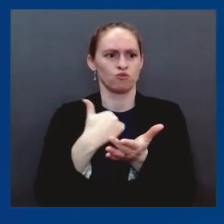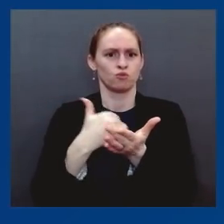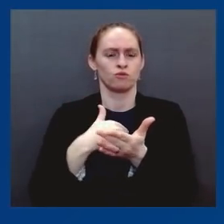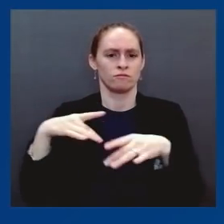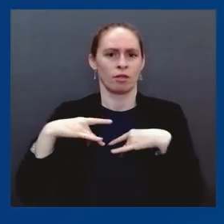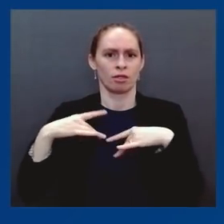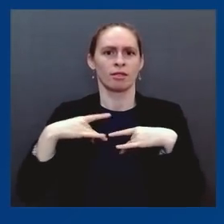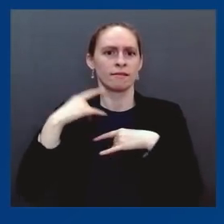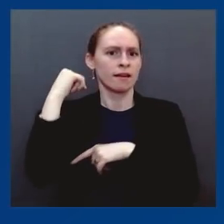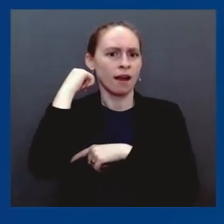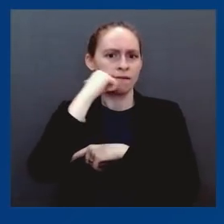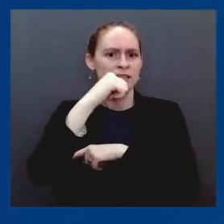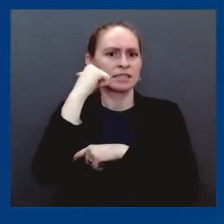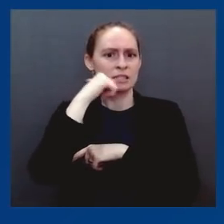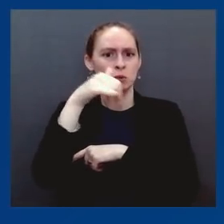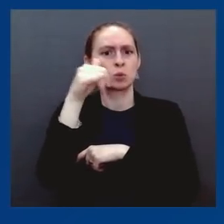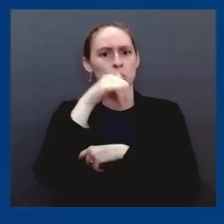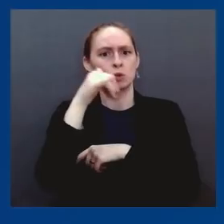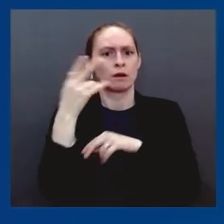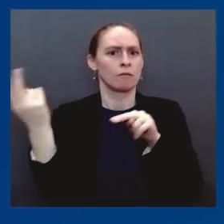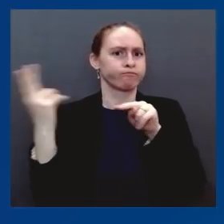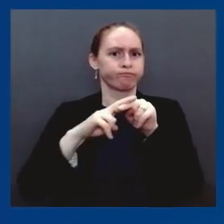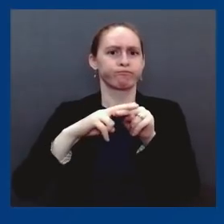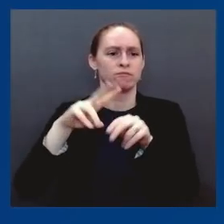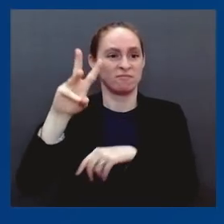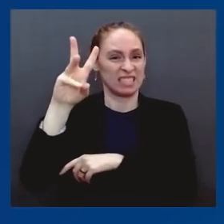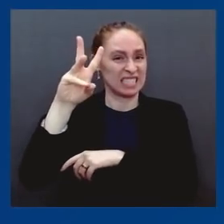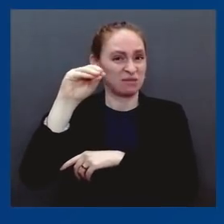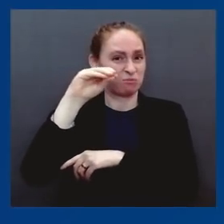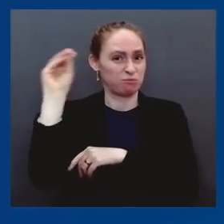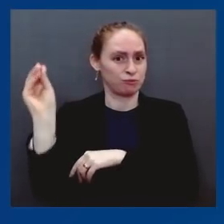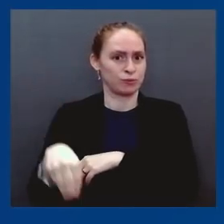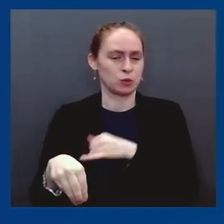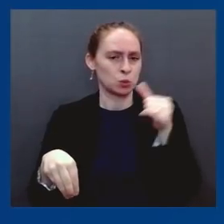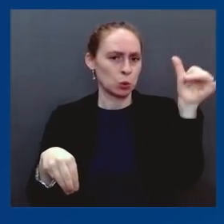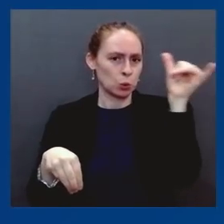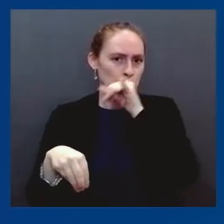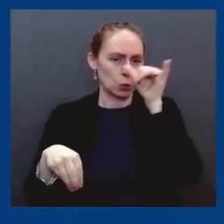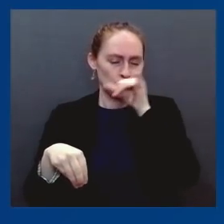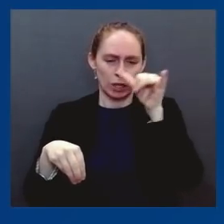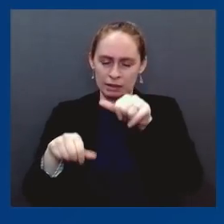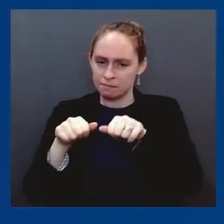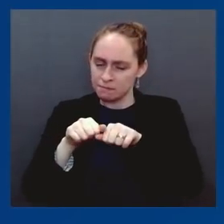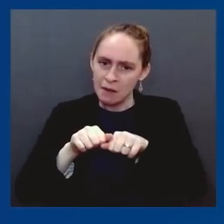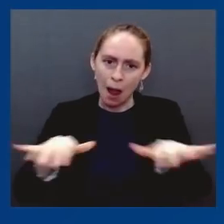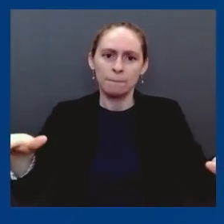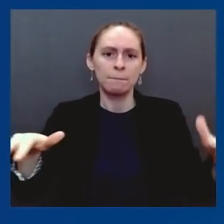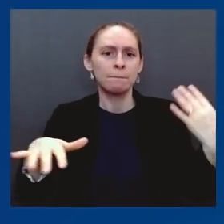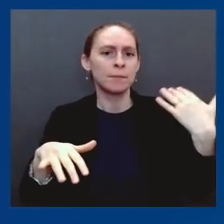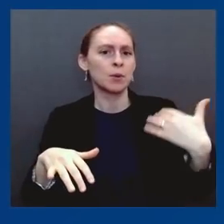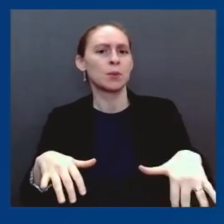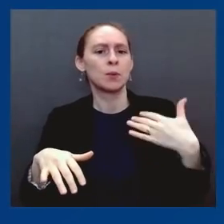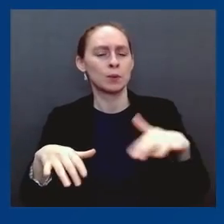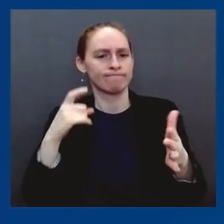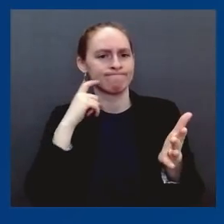The rapid increase in cases we are seeing across the country is in large part a reflection of the exceptionally transmissible Omicron variant.